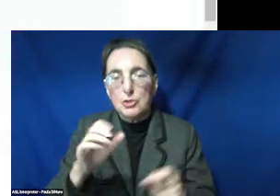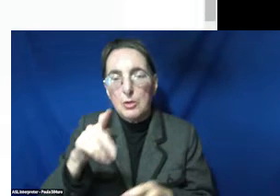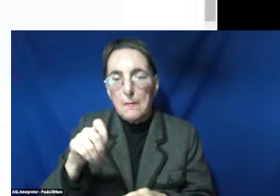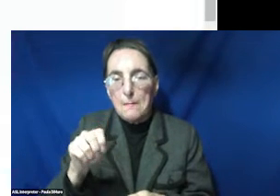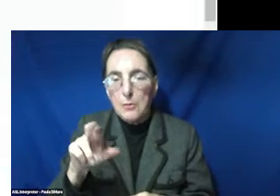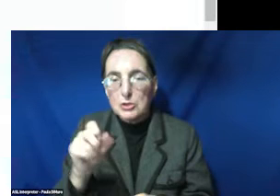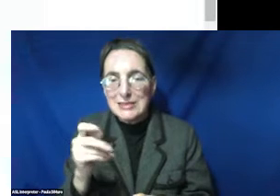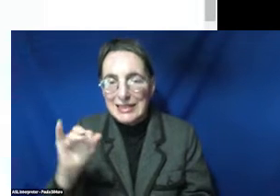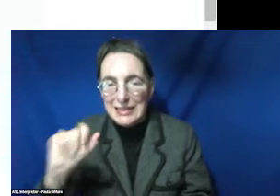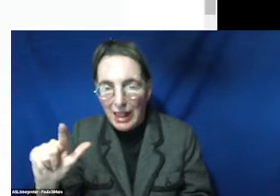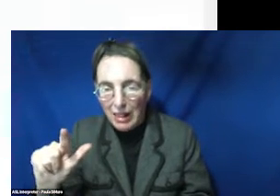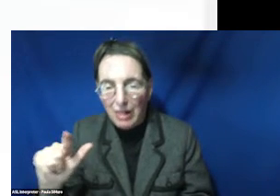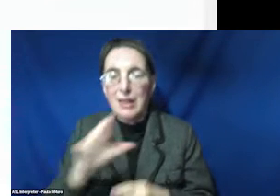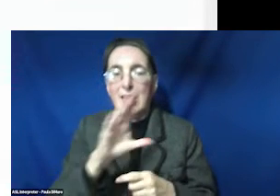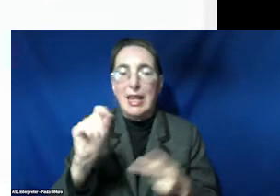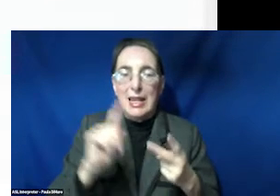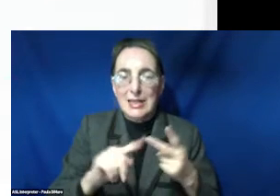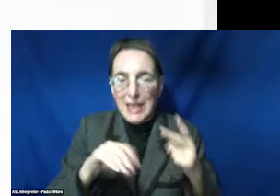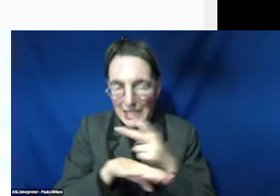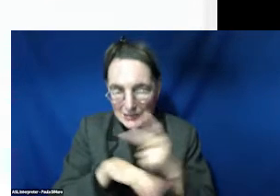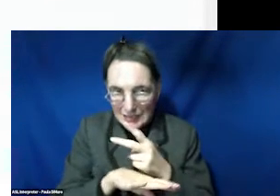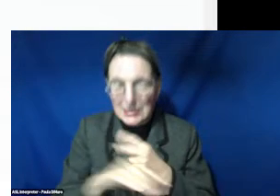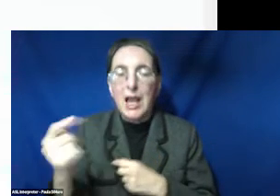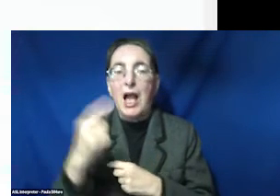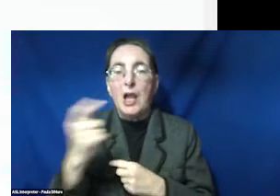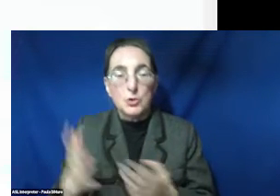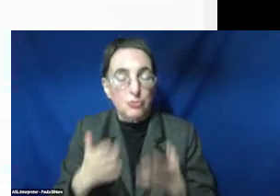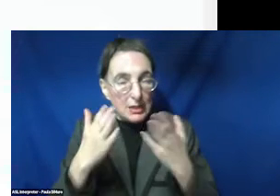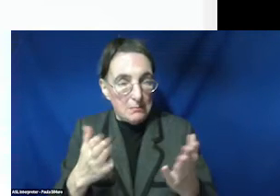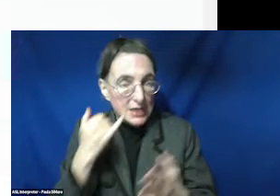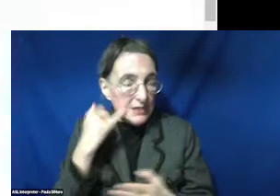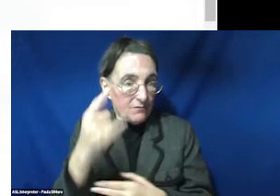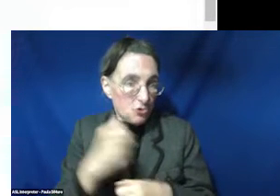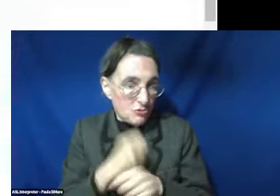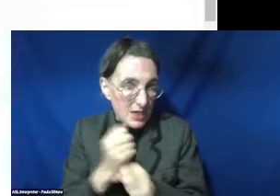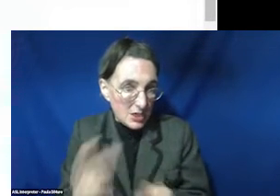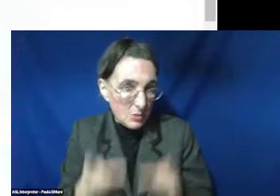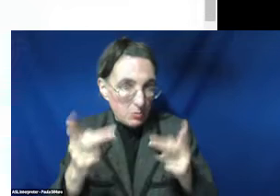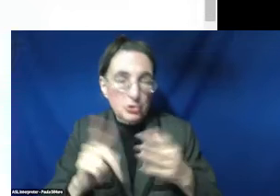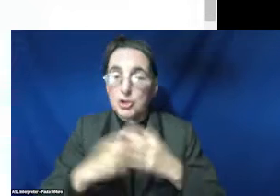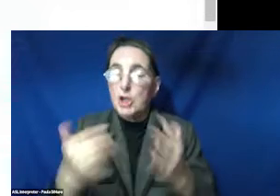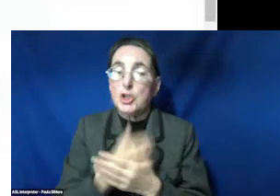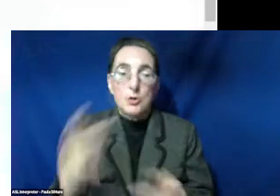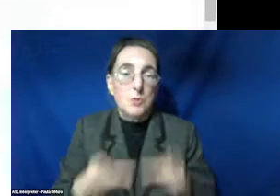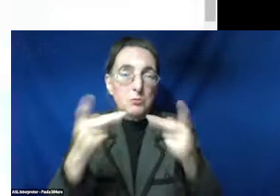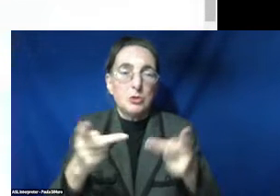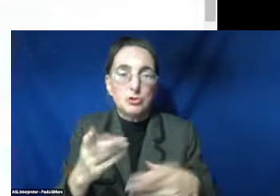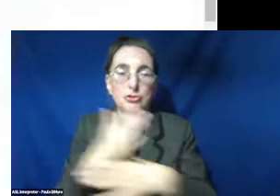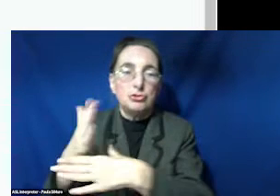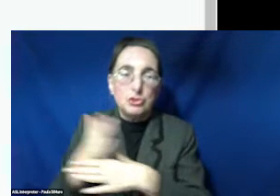So I always recommend for anyone creating a proposal or starting a new proposal is to share your proposal with their AOR staff.